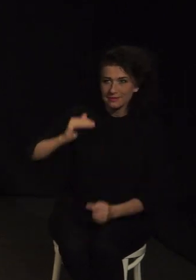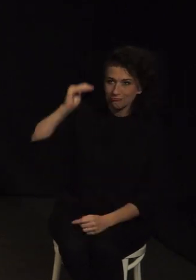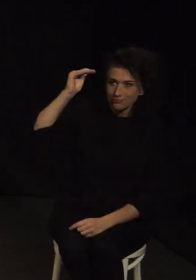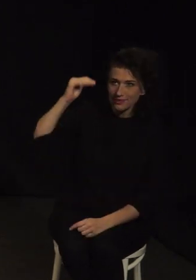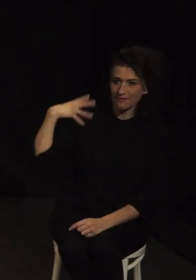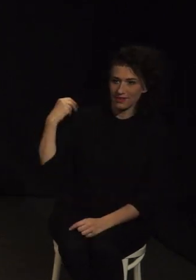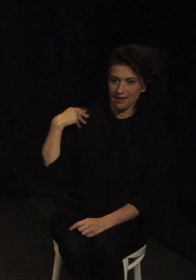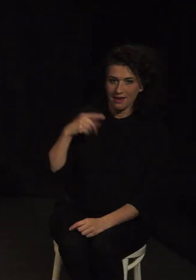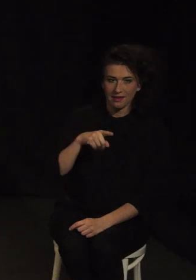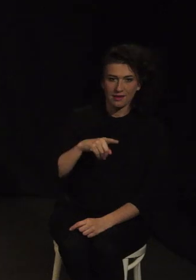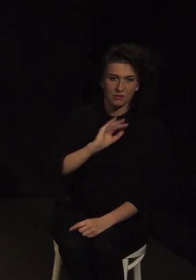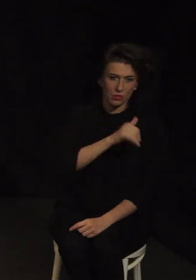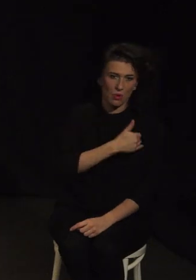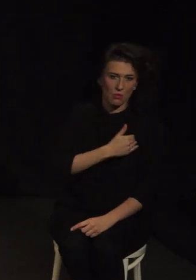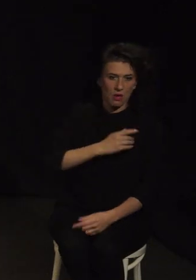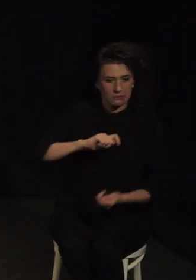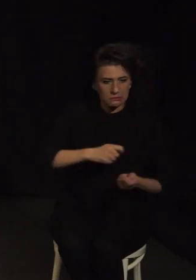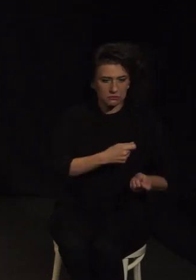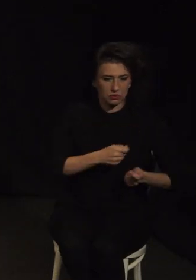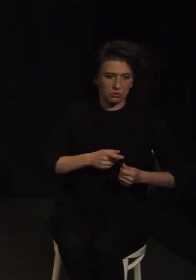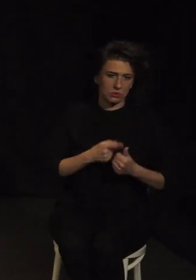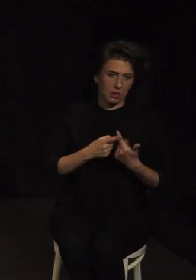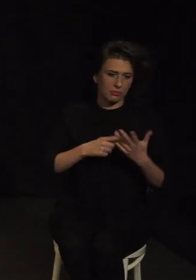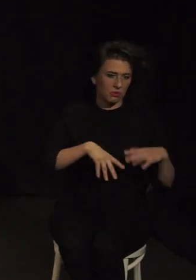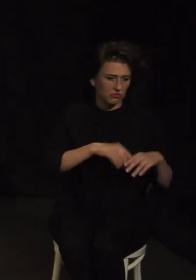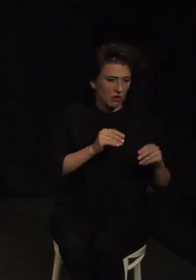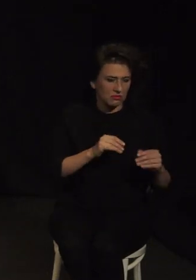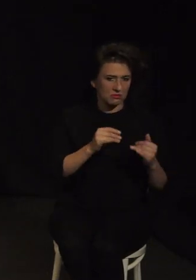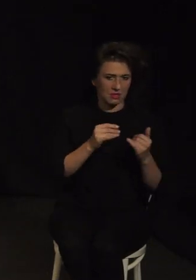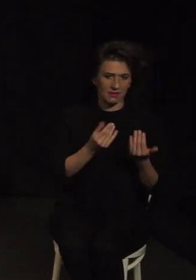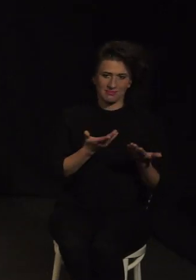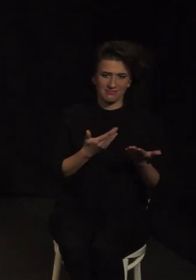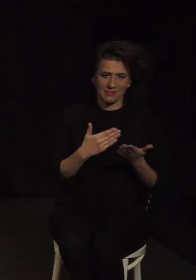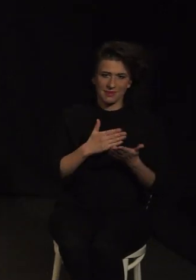We get to know "Pan Tadeusz" at school because we have to.